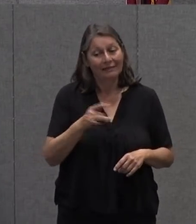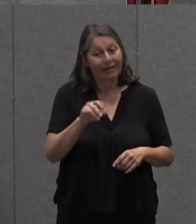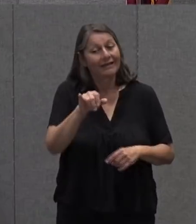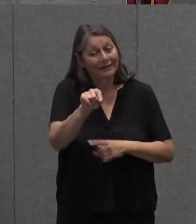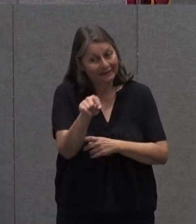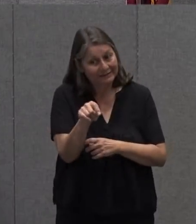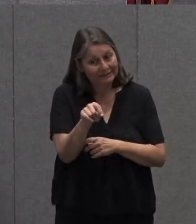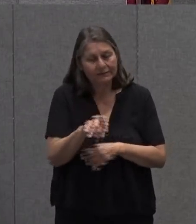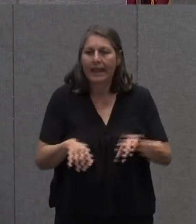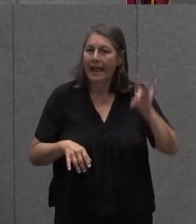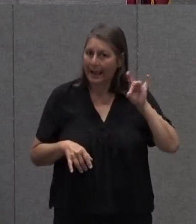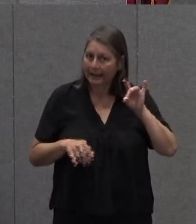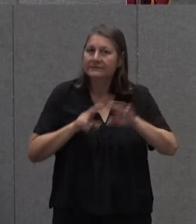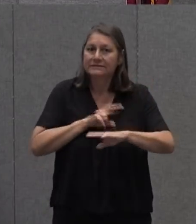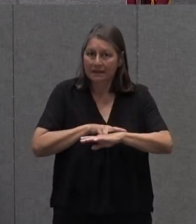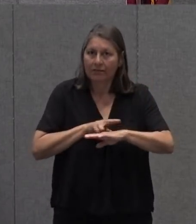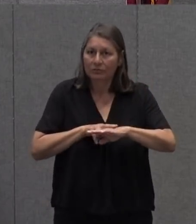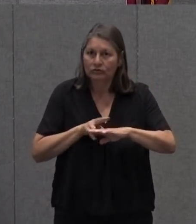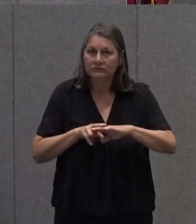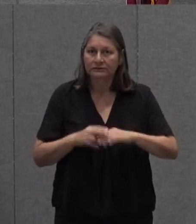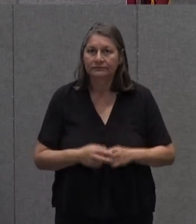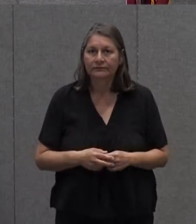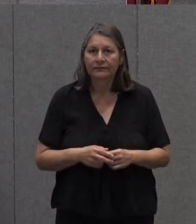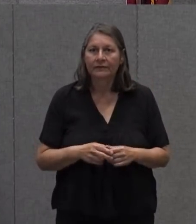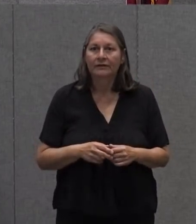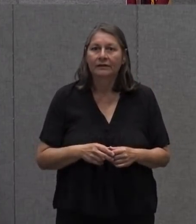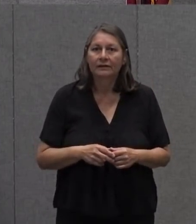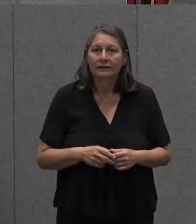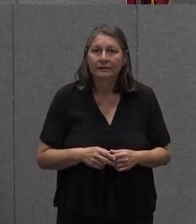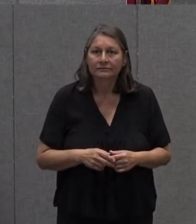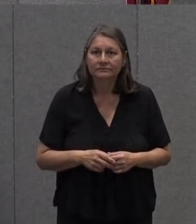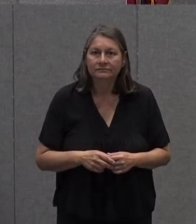Like this, two. Now what I want you to think about is